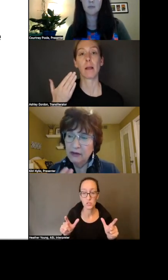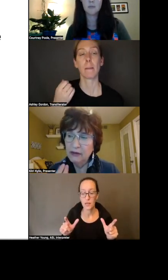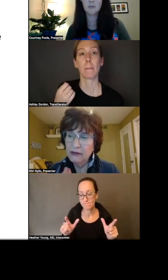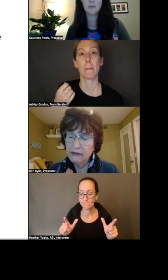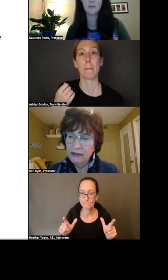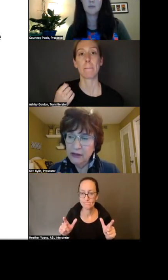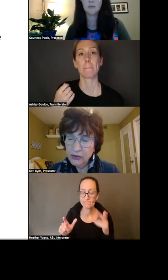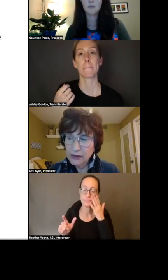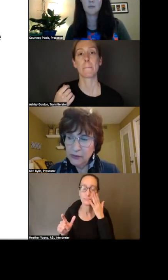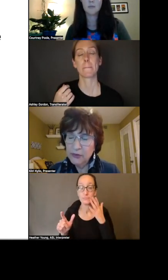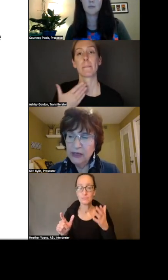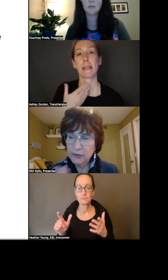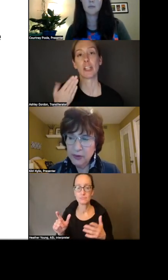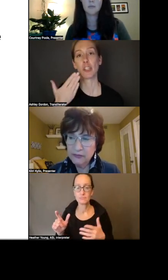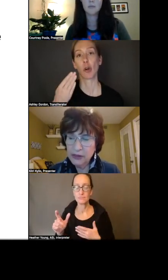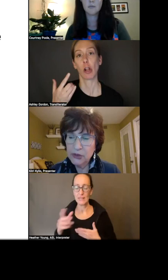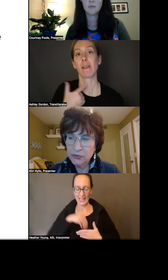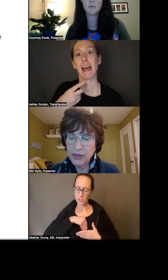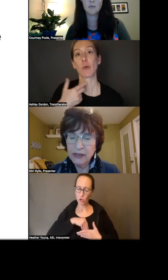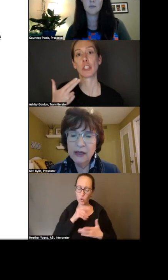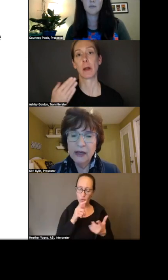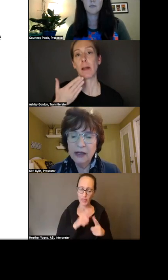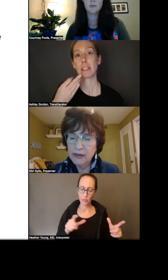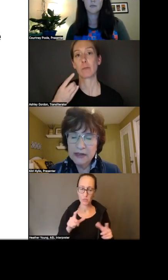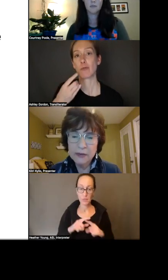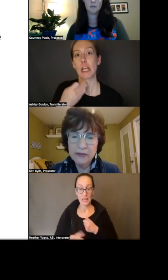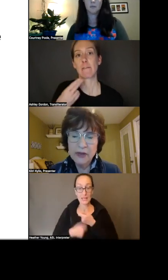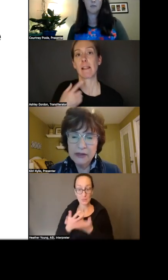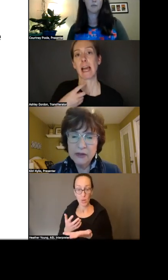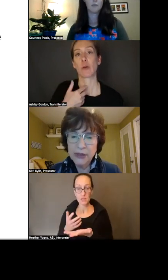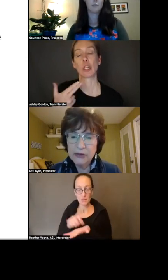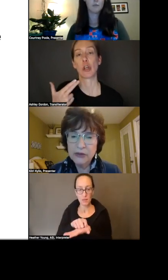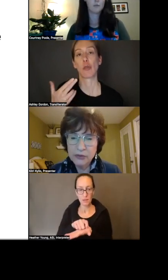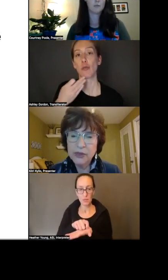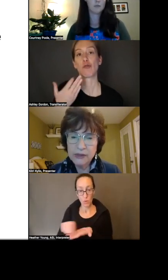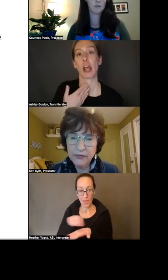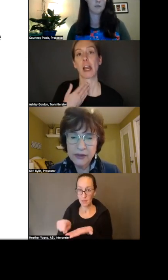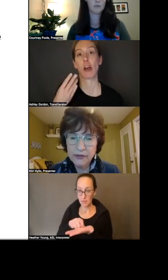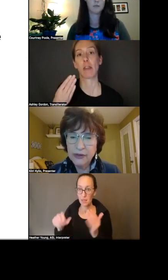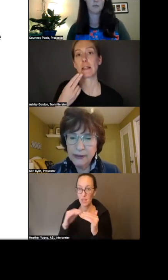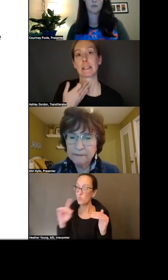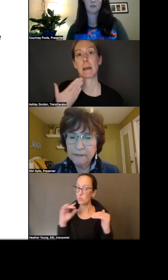and internal language then expressive language through writing on the same level as their peers who are deaf and hard of hearing.